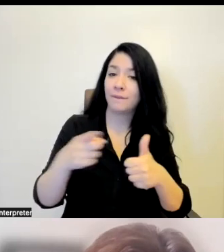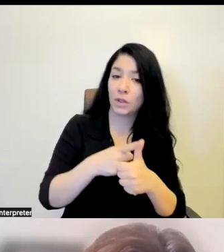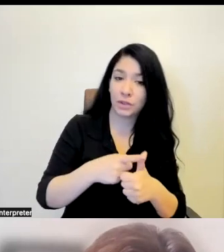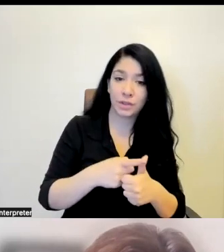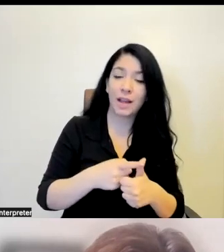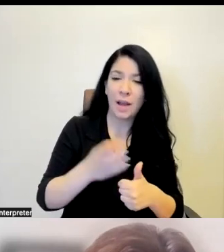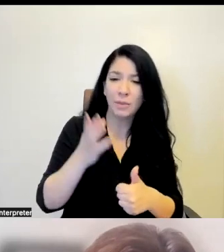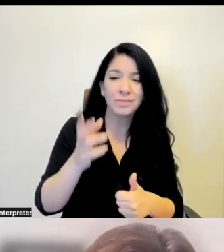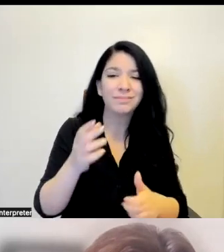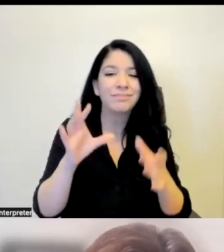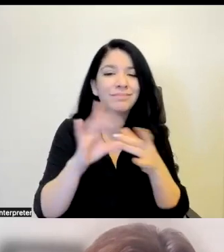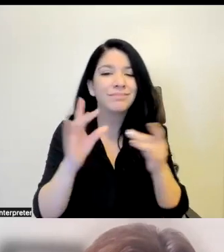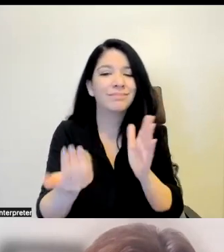if needed. >>